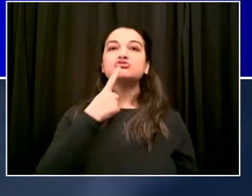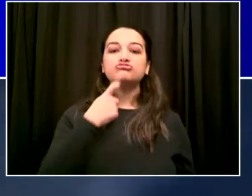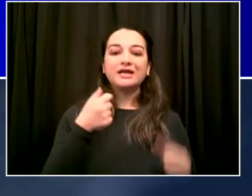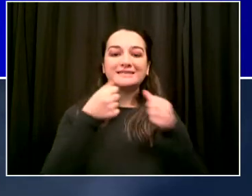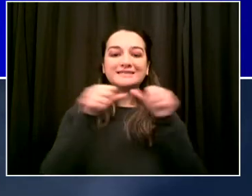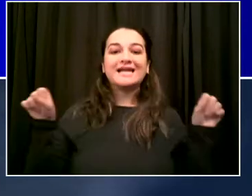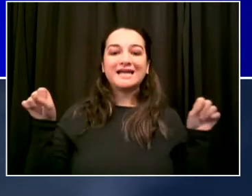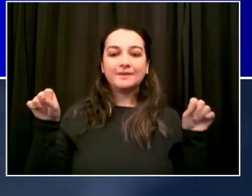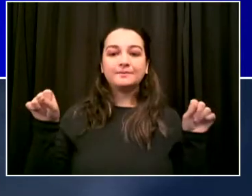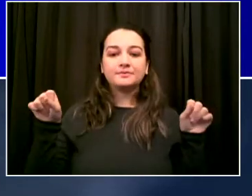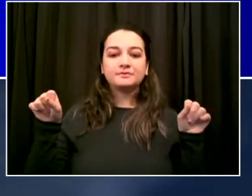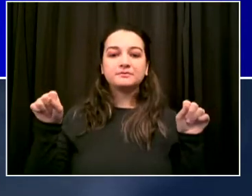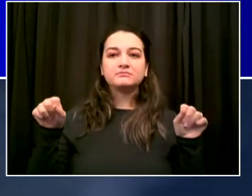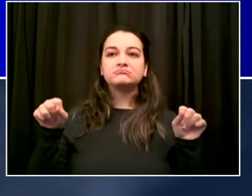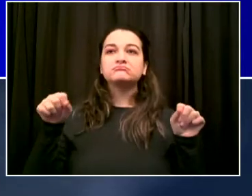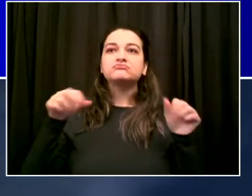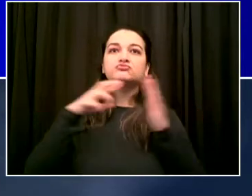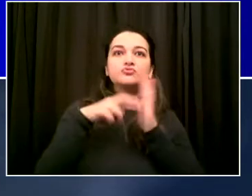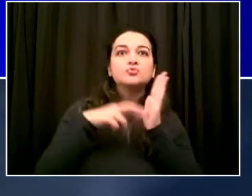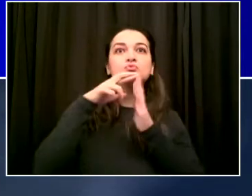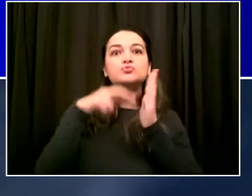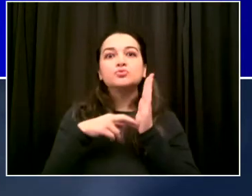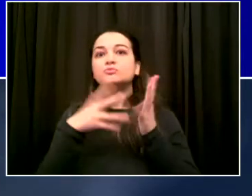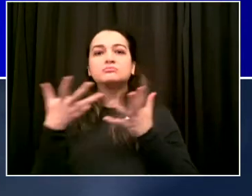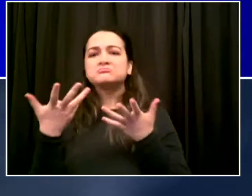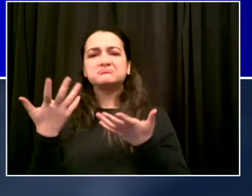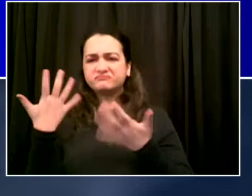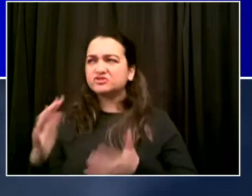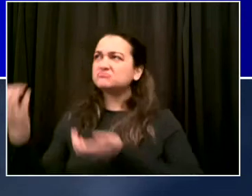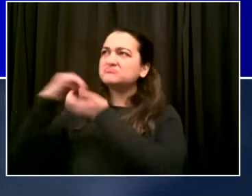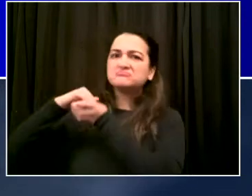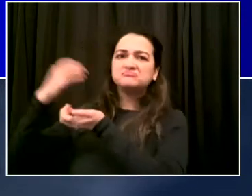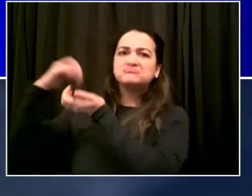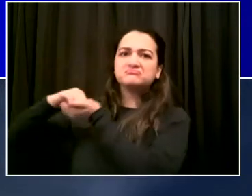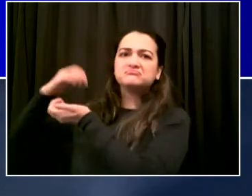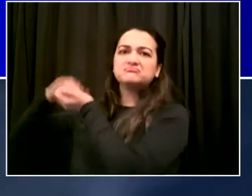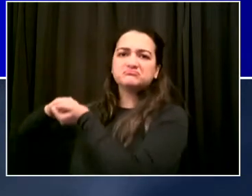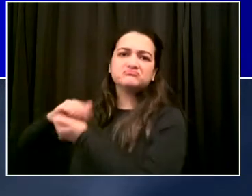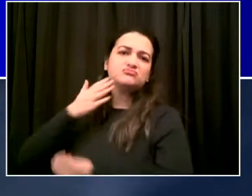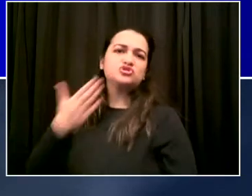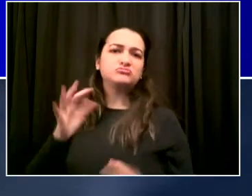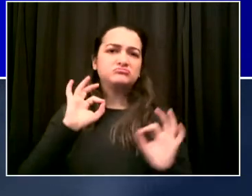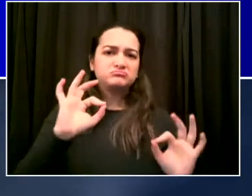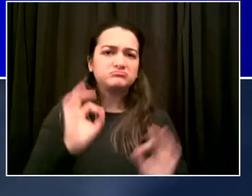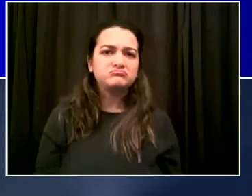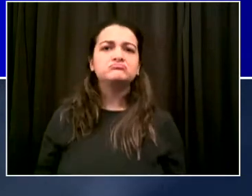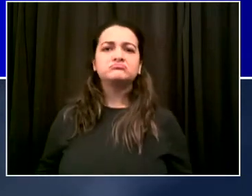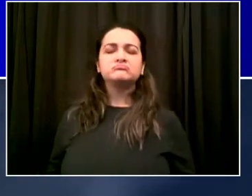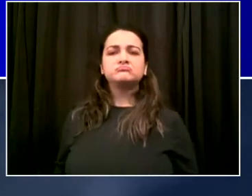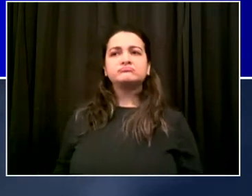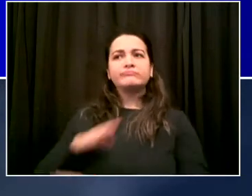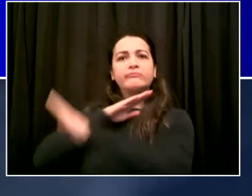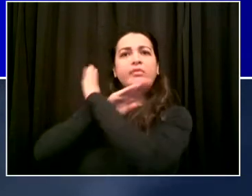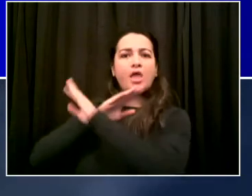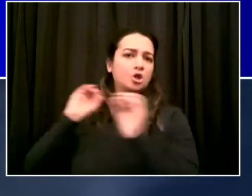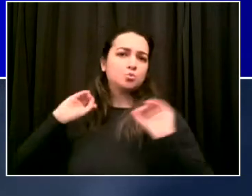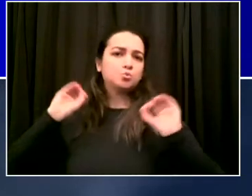SOME OF THOSE RULES S ARE MAKIKI G THINGS GO A LOT SLOWER THAN THEY HAVE TO.